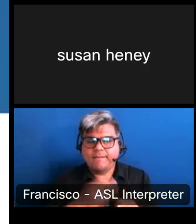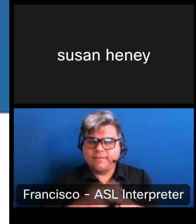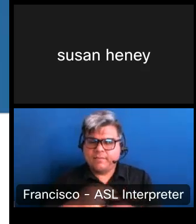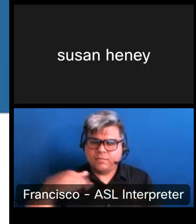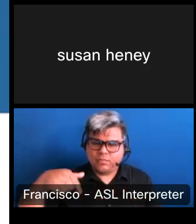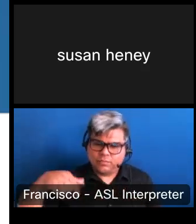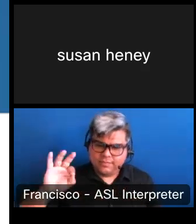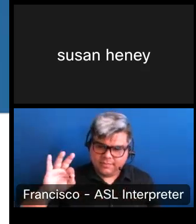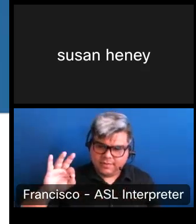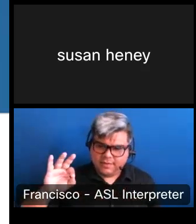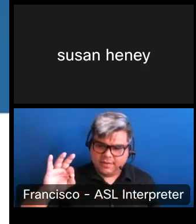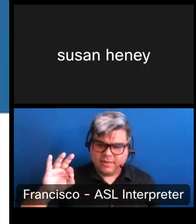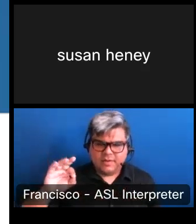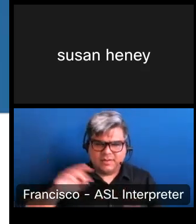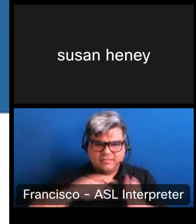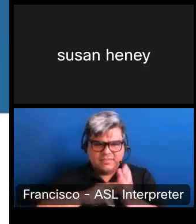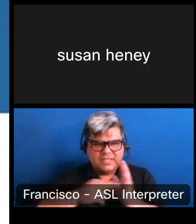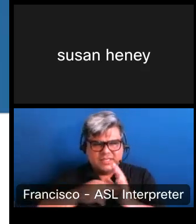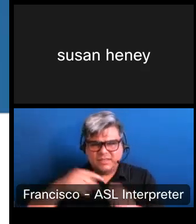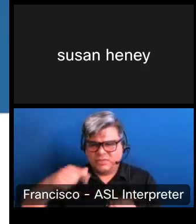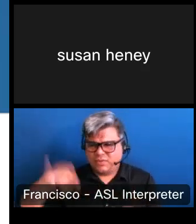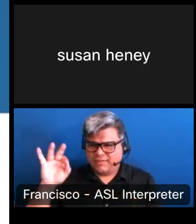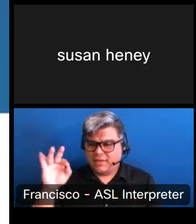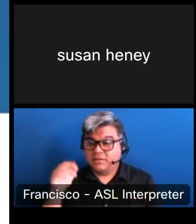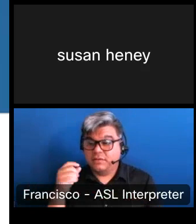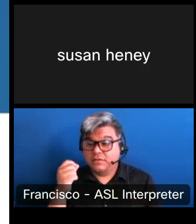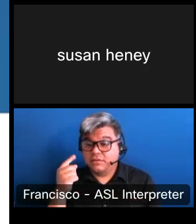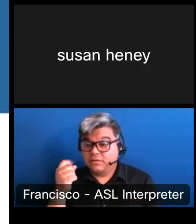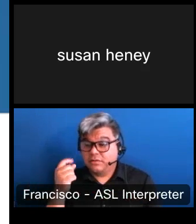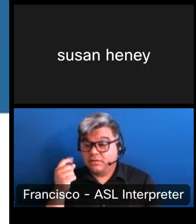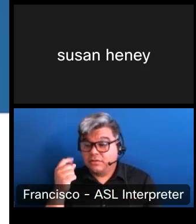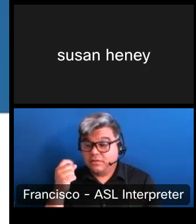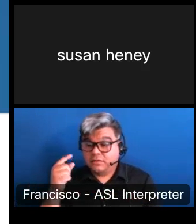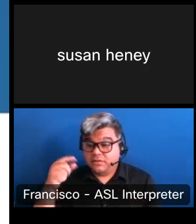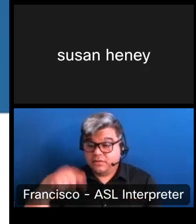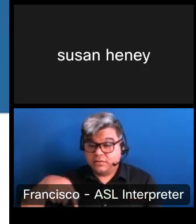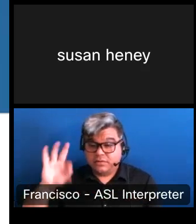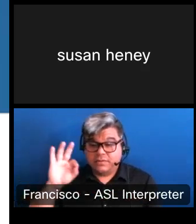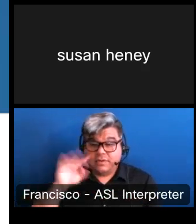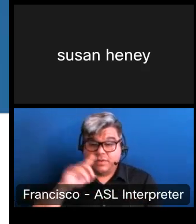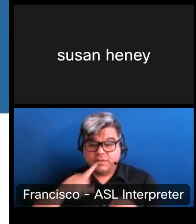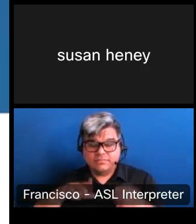What is Quick Facts? Well, Quick Facts provides basic population, business, and geography